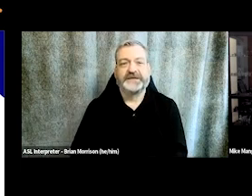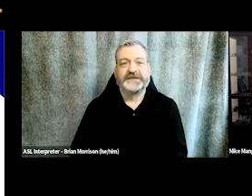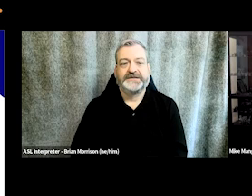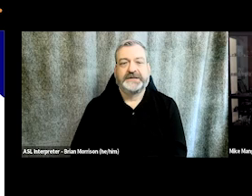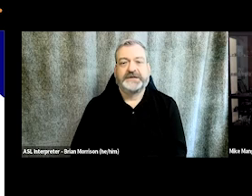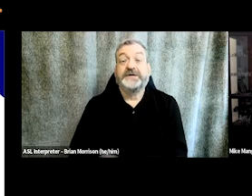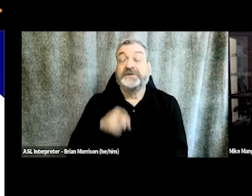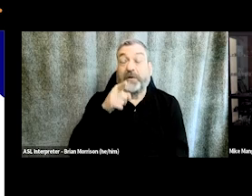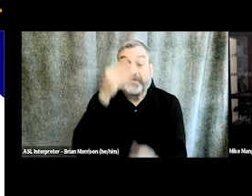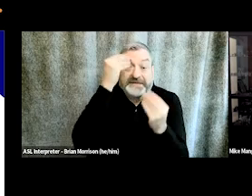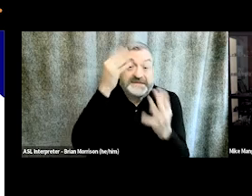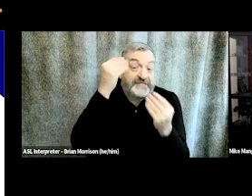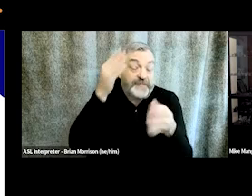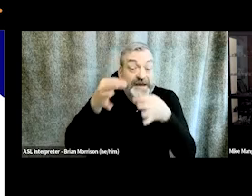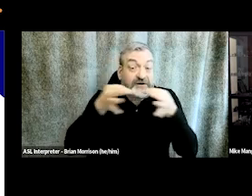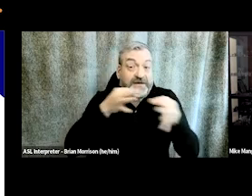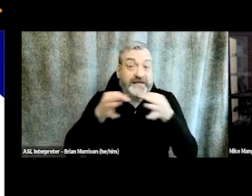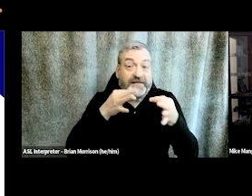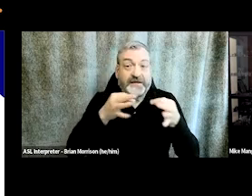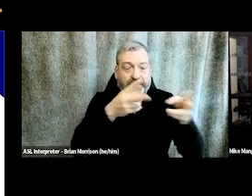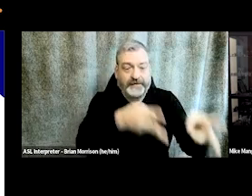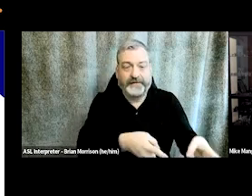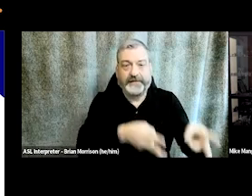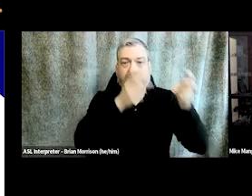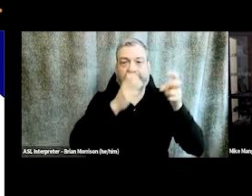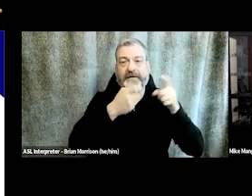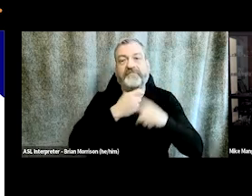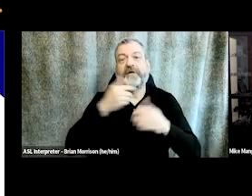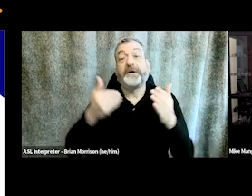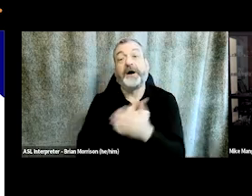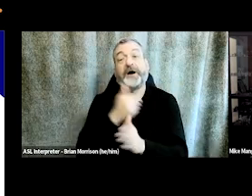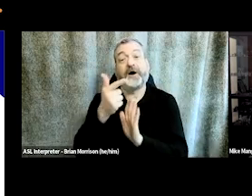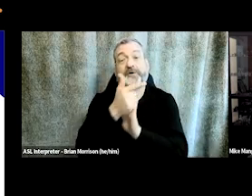out of a new proposed law that's with Congress now,